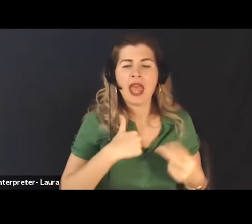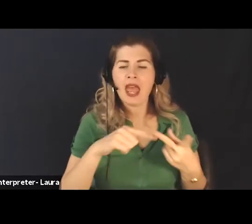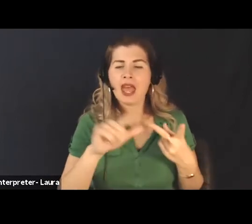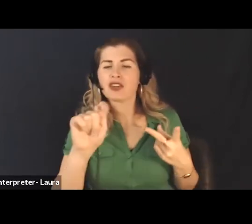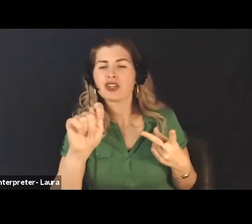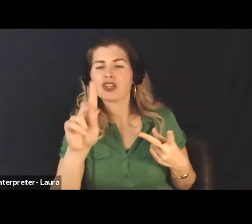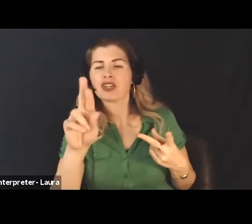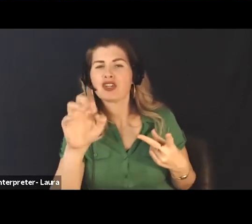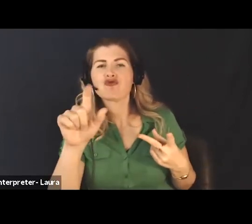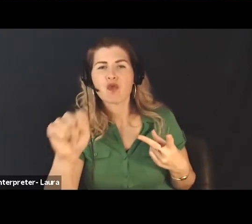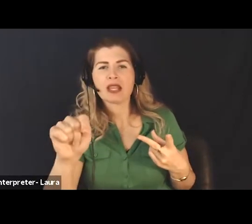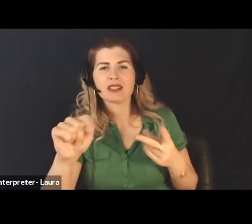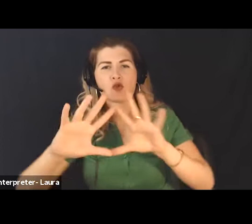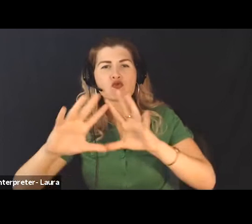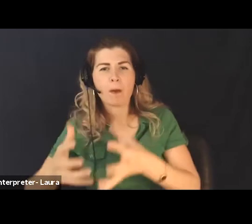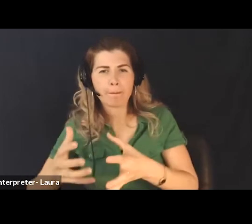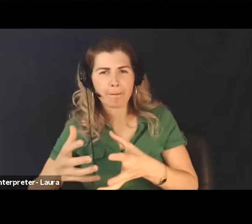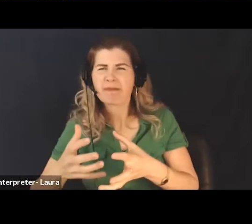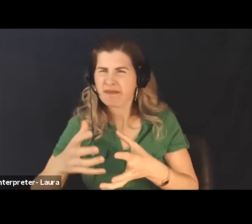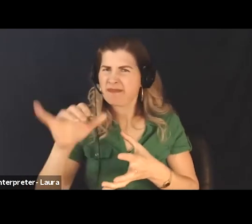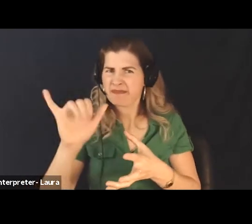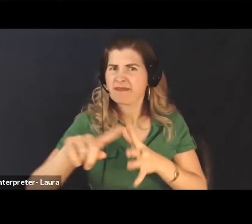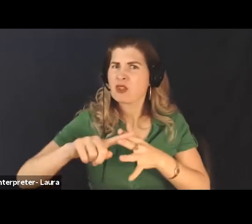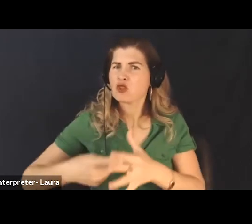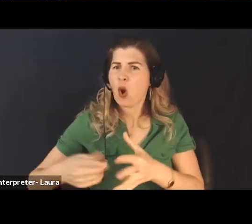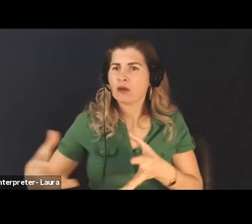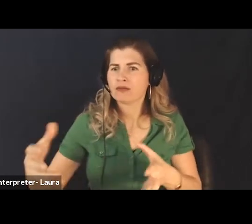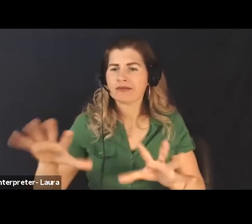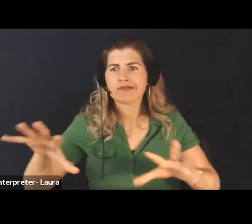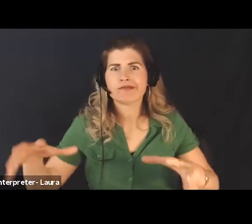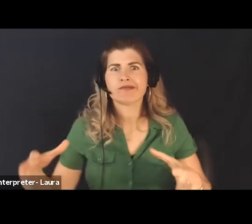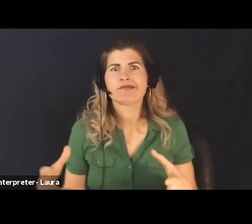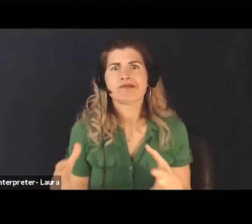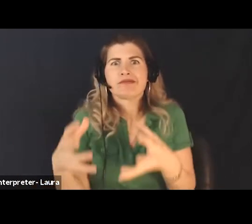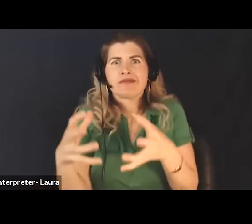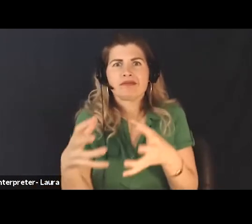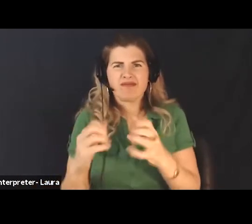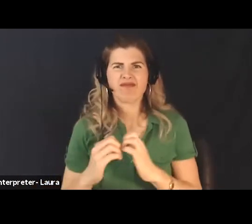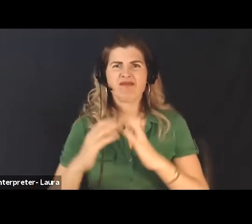And that's because the community groups that came together in the coalition, they had situated knowledge